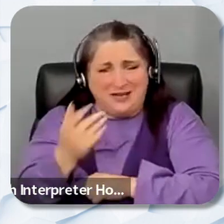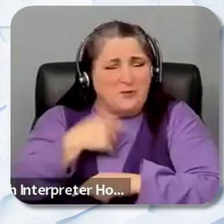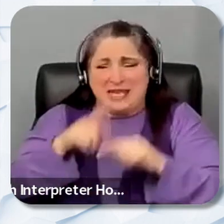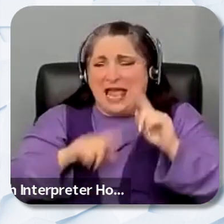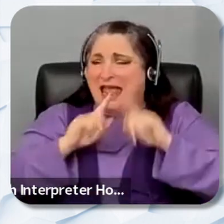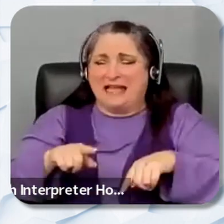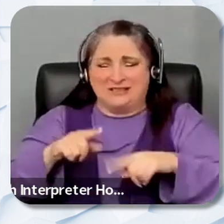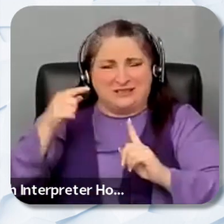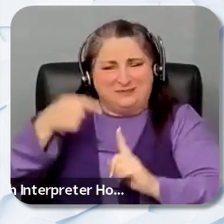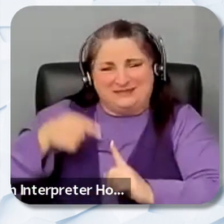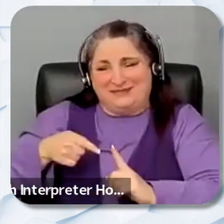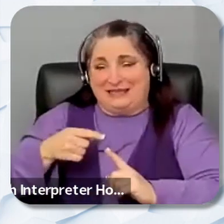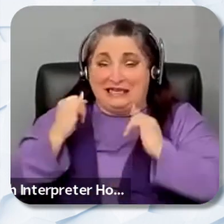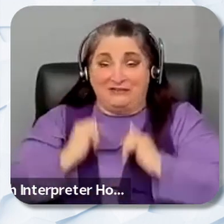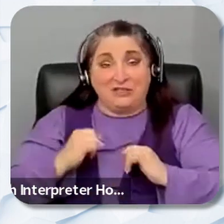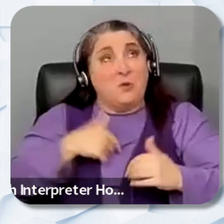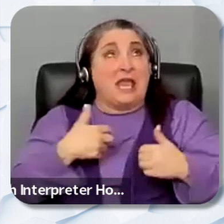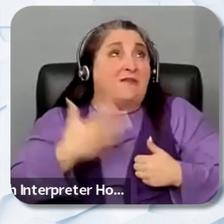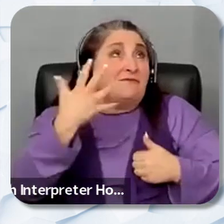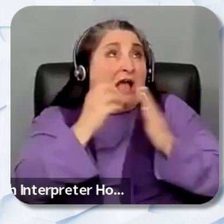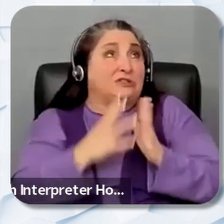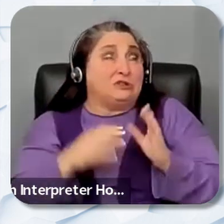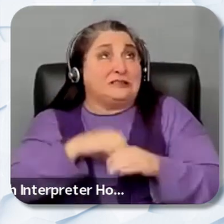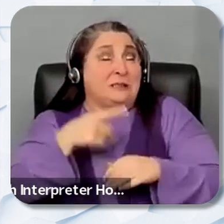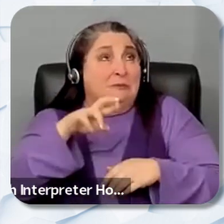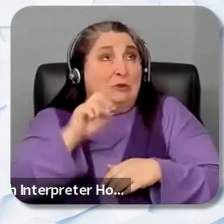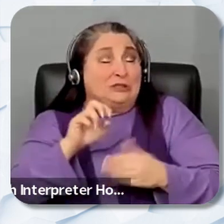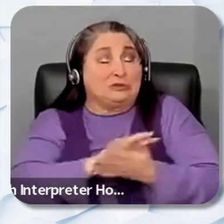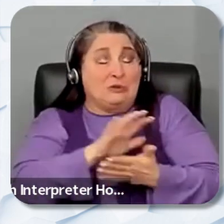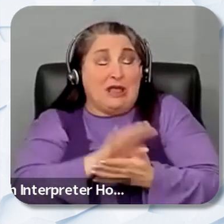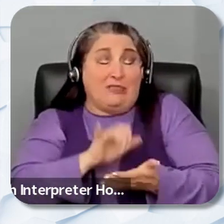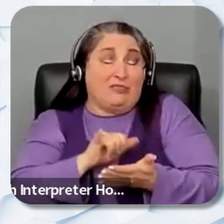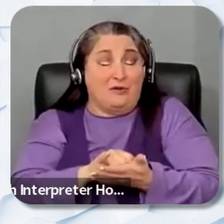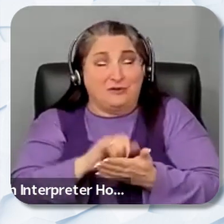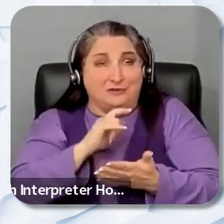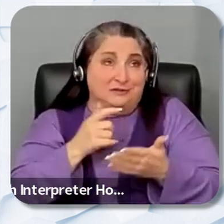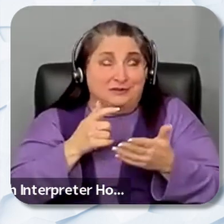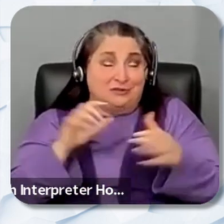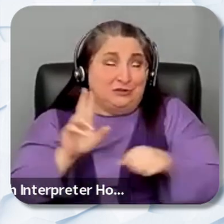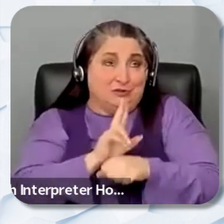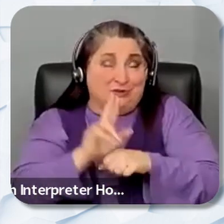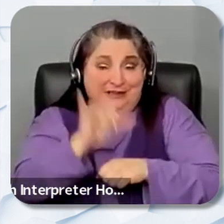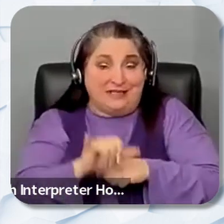individual like, "We have 5 students in preschool, and their LRE is this. Can you confirm that?"